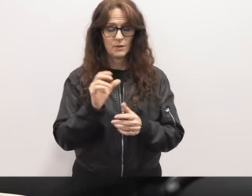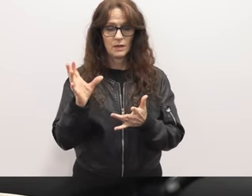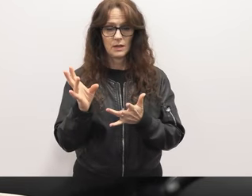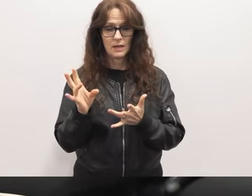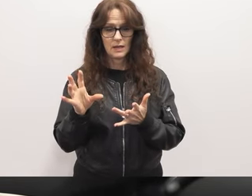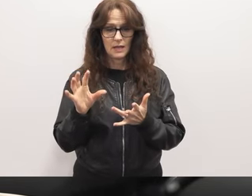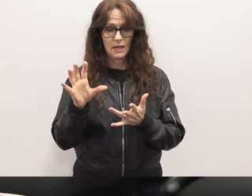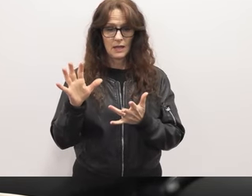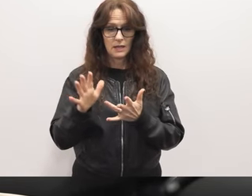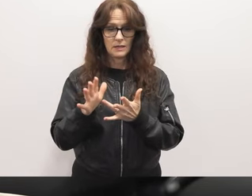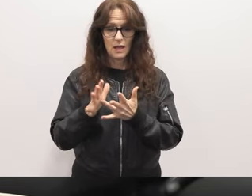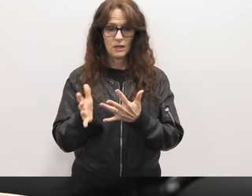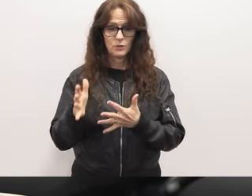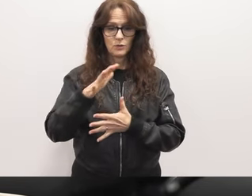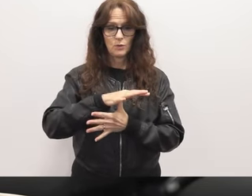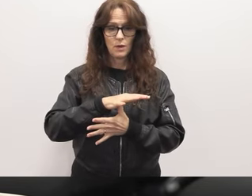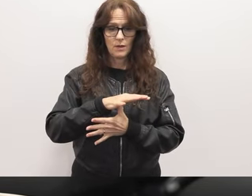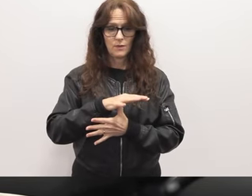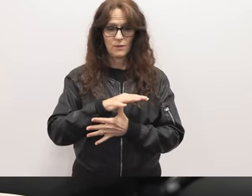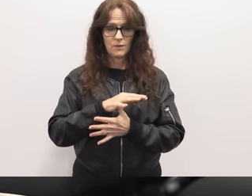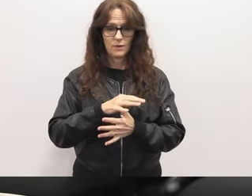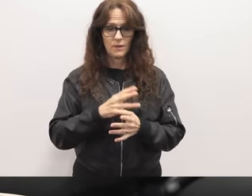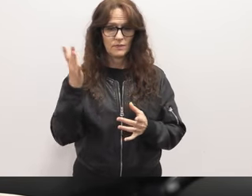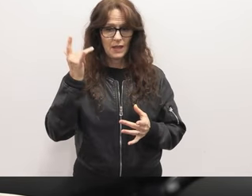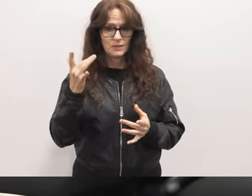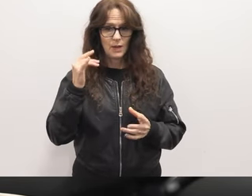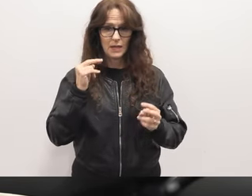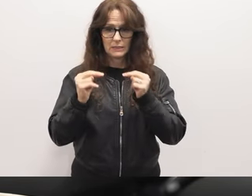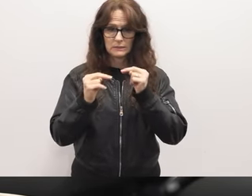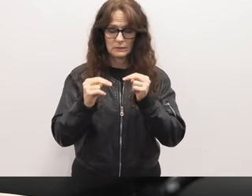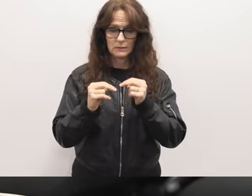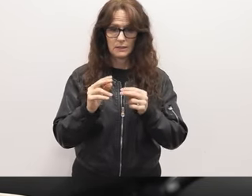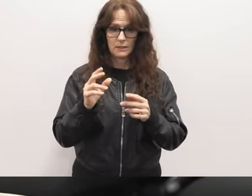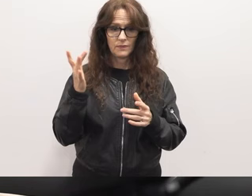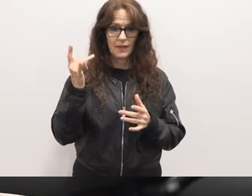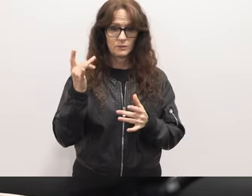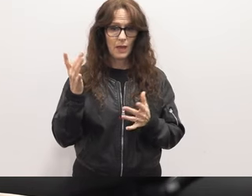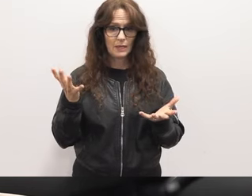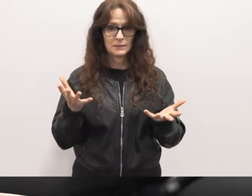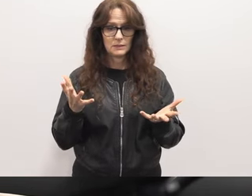And that's why, and you can negotiate this with each other and with AJ. That's why goal four,